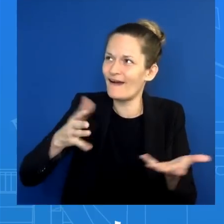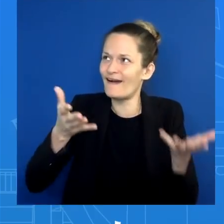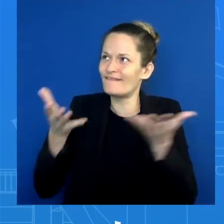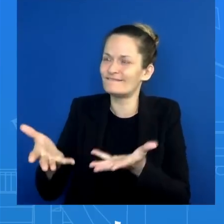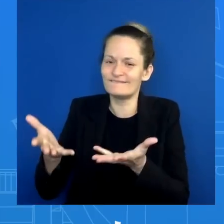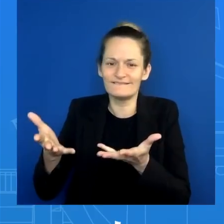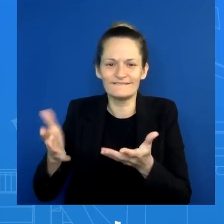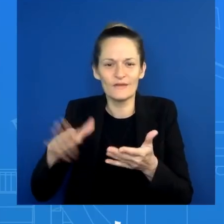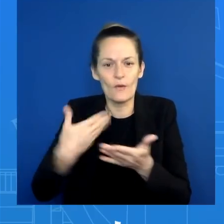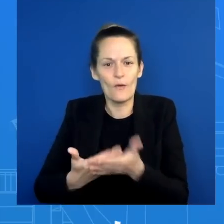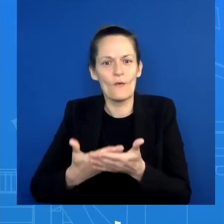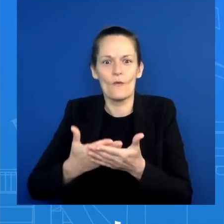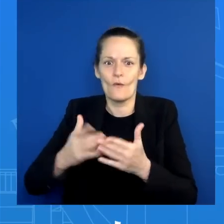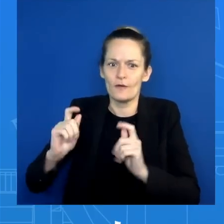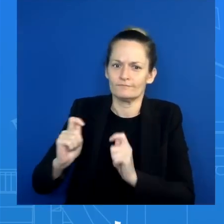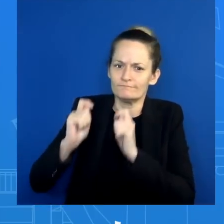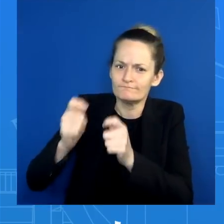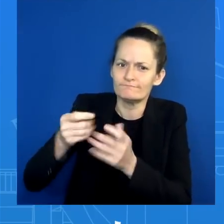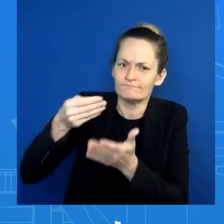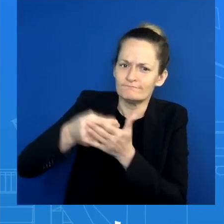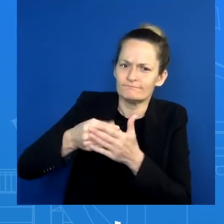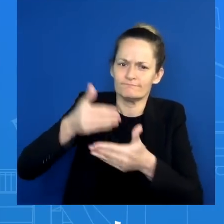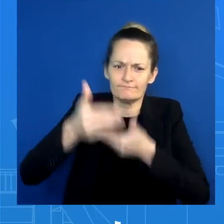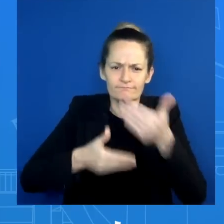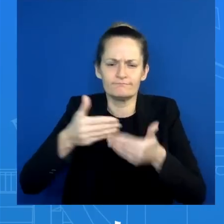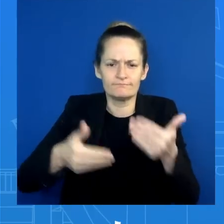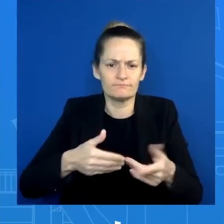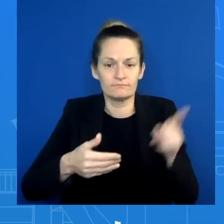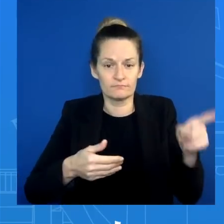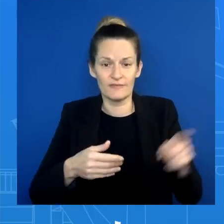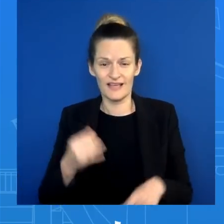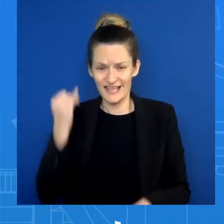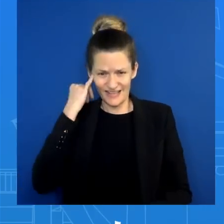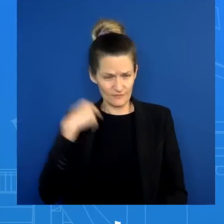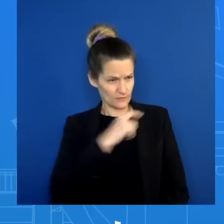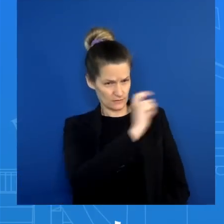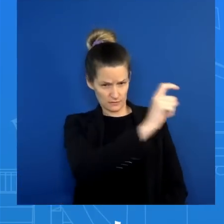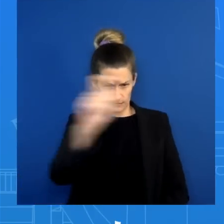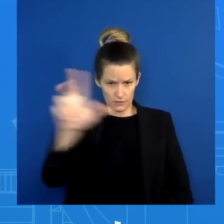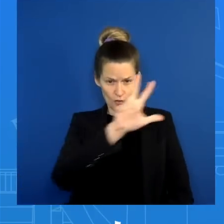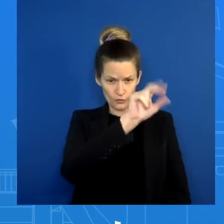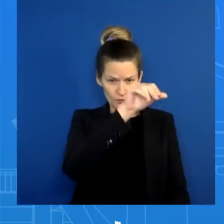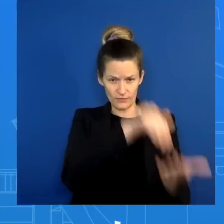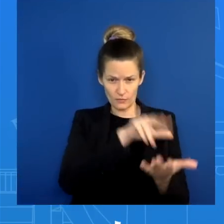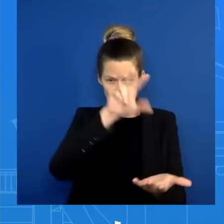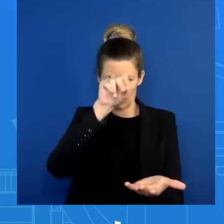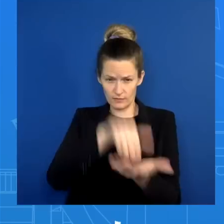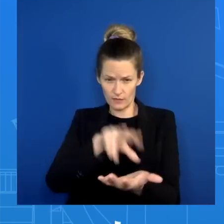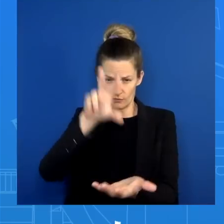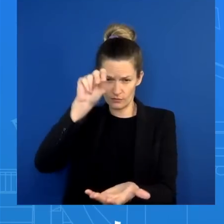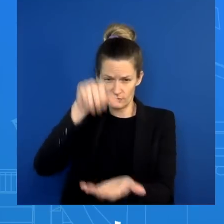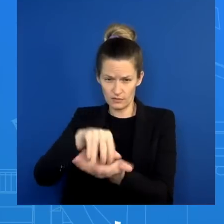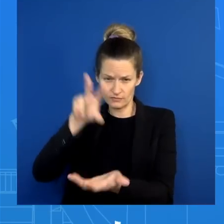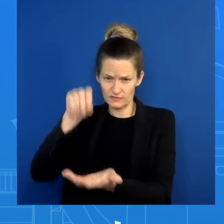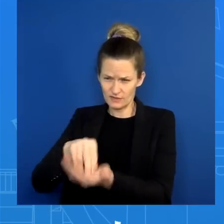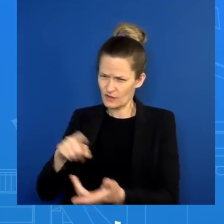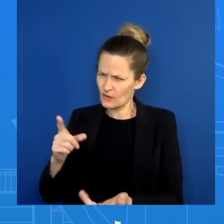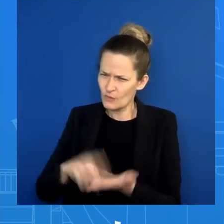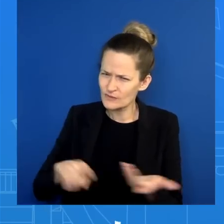and will go very far and make and will be a big deal. Look, we understand the president understands and he said this yesterday, it's not going to please everybody.